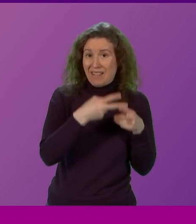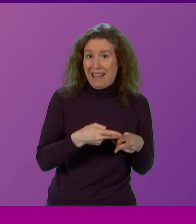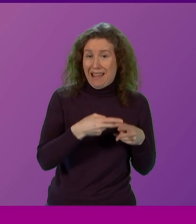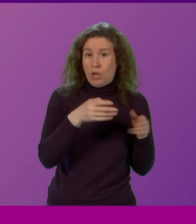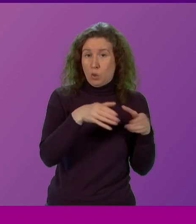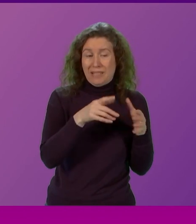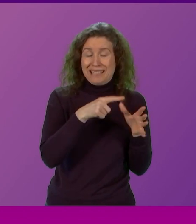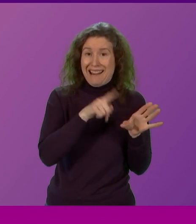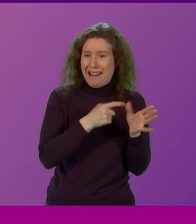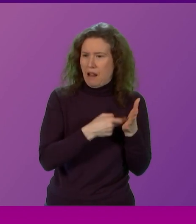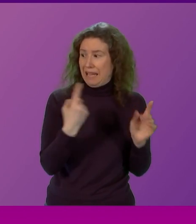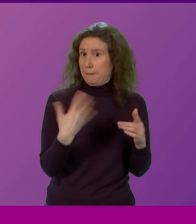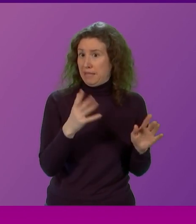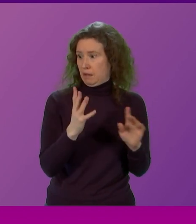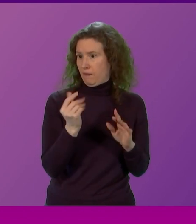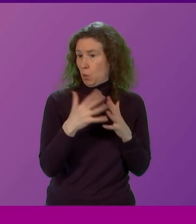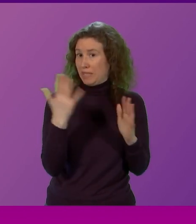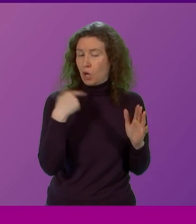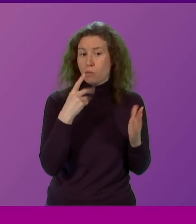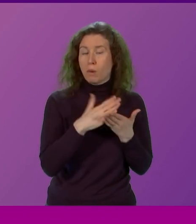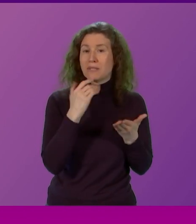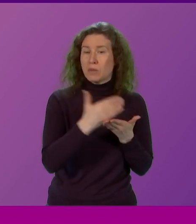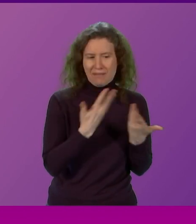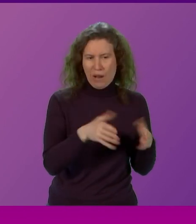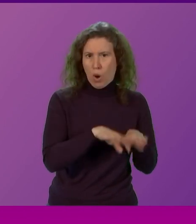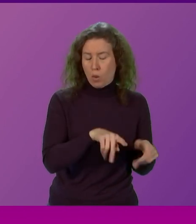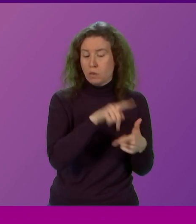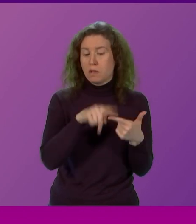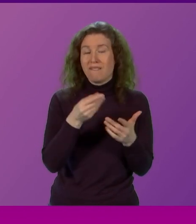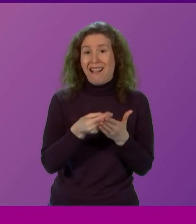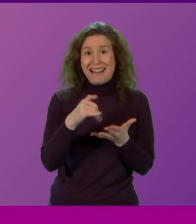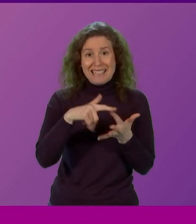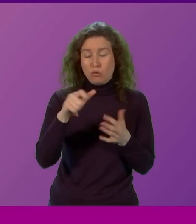to save it just a few weeks ago; a finance secretary who repeatedly blocked £15 an hour